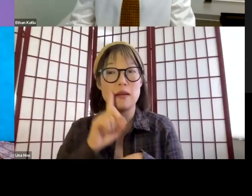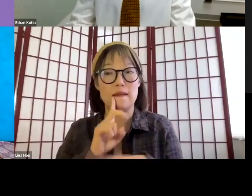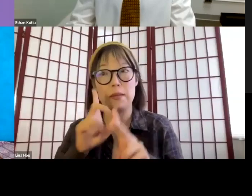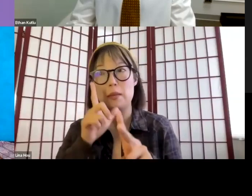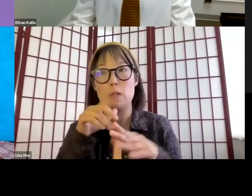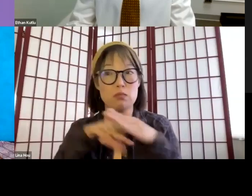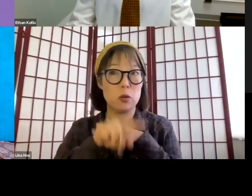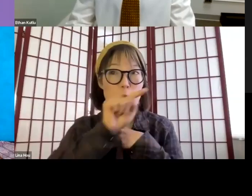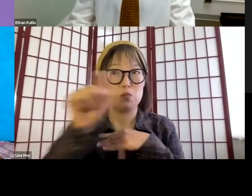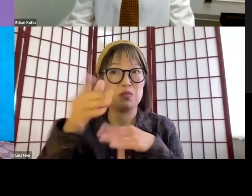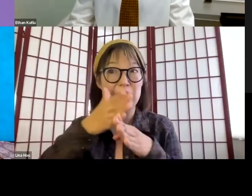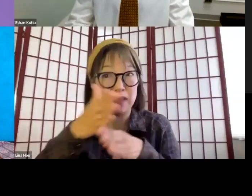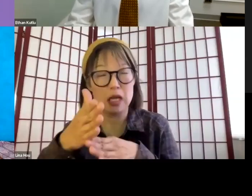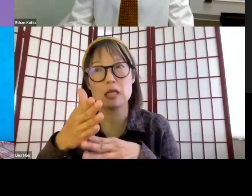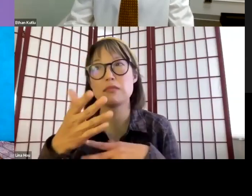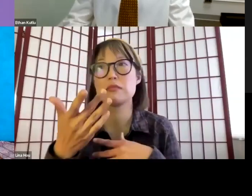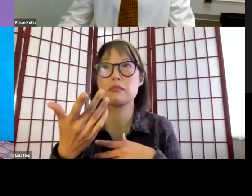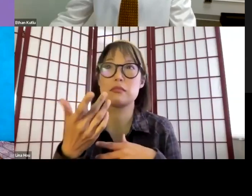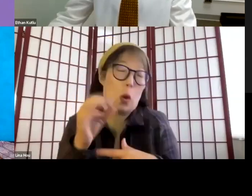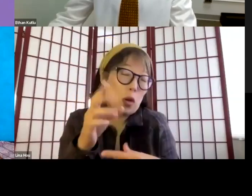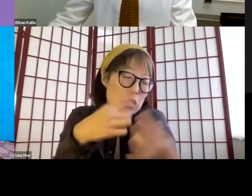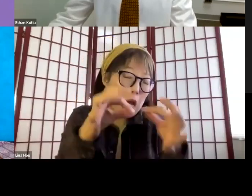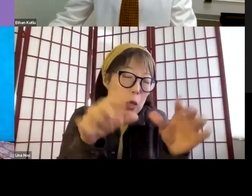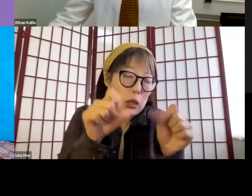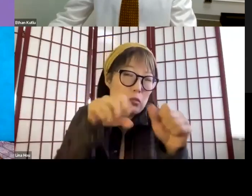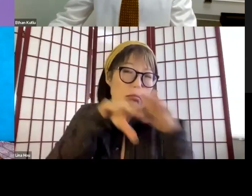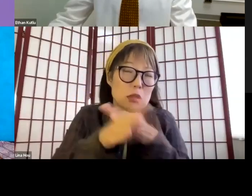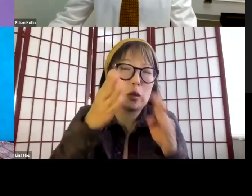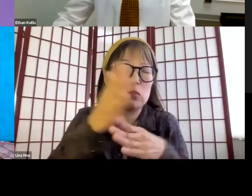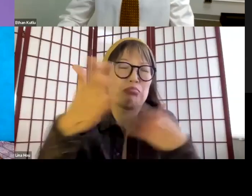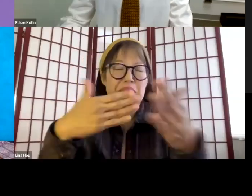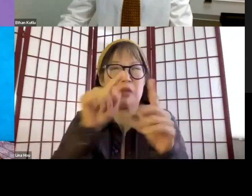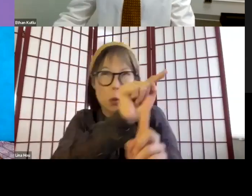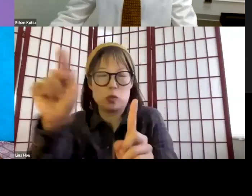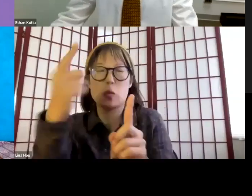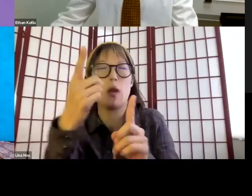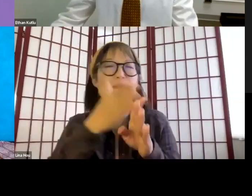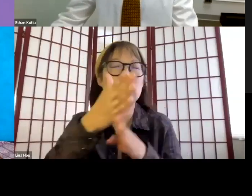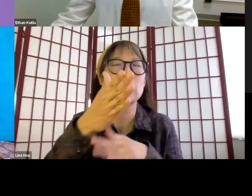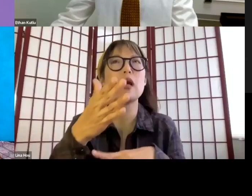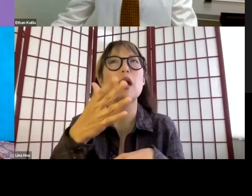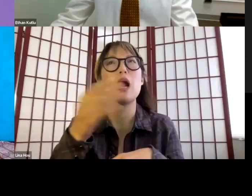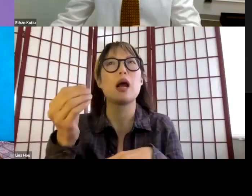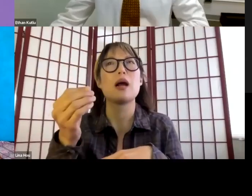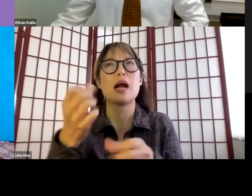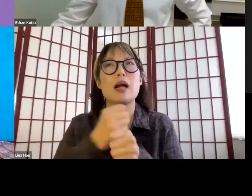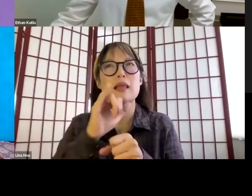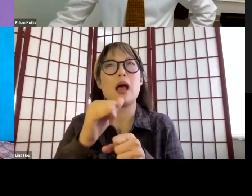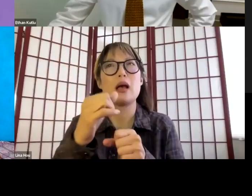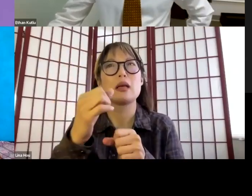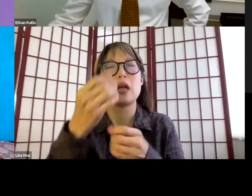deaf educators and people who go into those fields, or sign language linguistics in general as one of the fields that people go into.